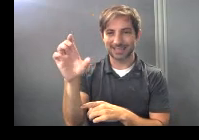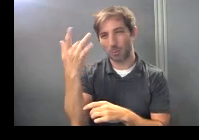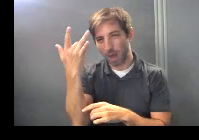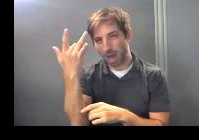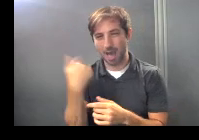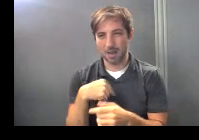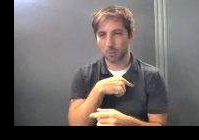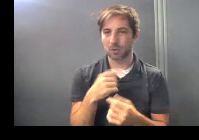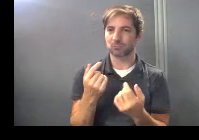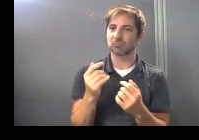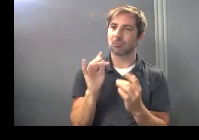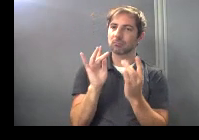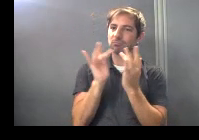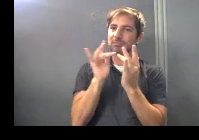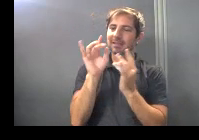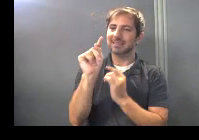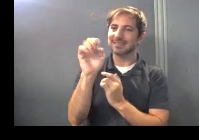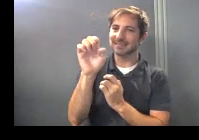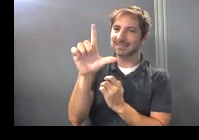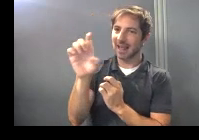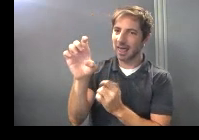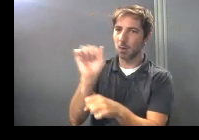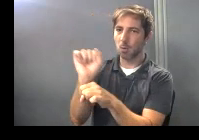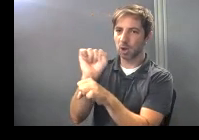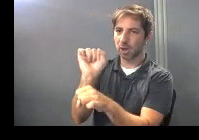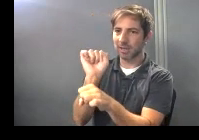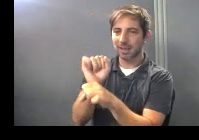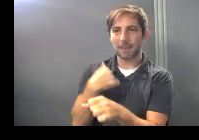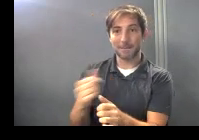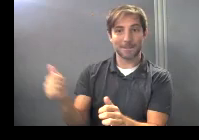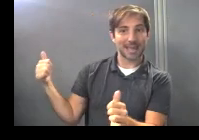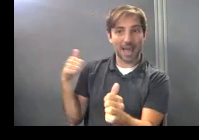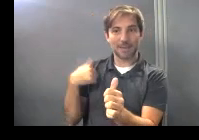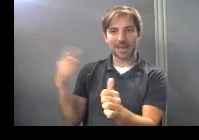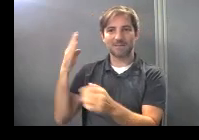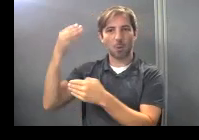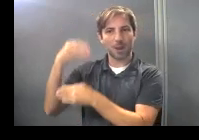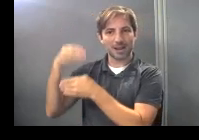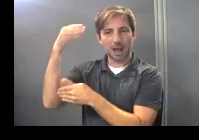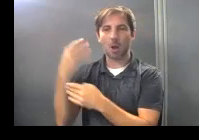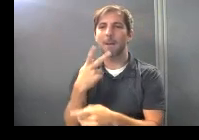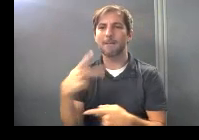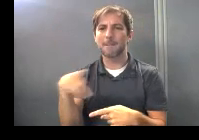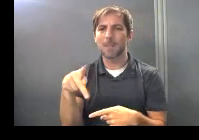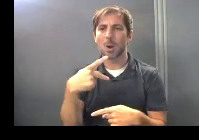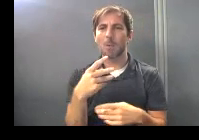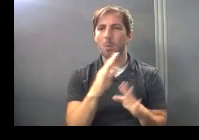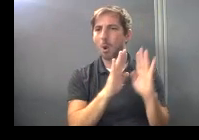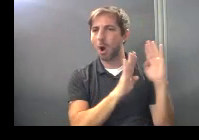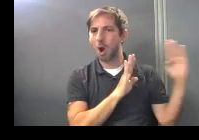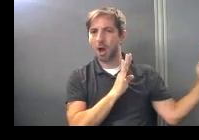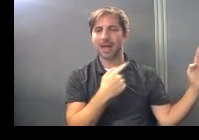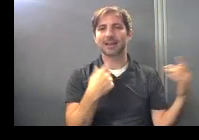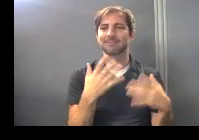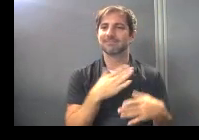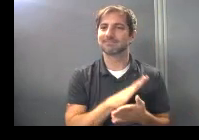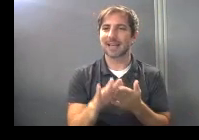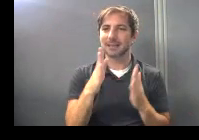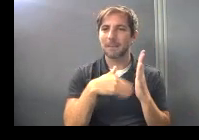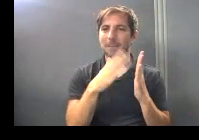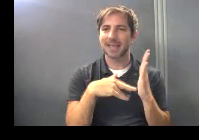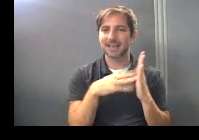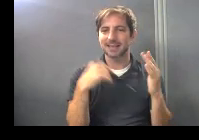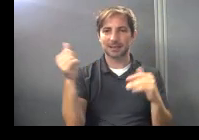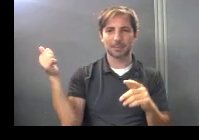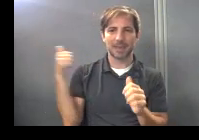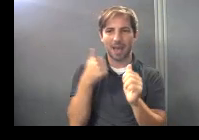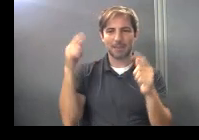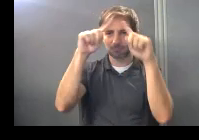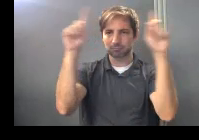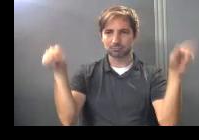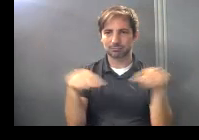I HAVE A WINDOW, PURPLE WALL, COLORFUL PAINTING BY A LOCAL ARTIST, JOEL TRAILER AND LOCAL